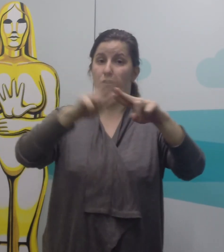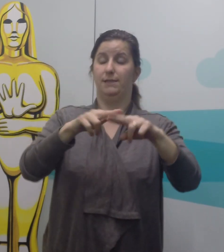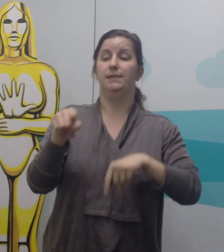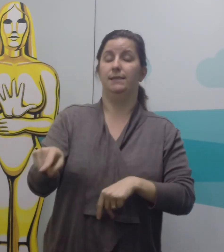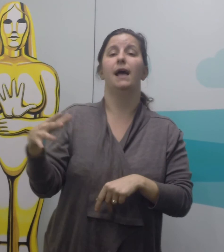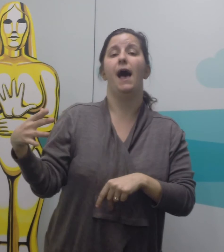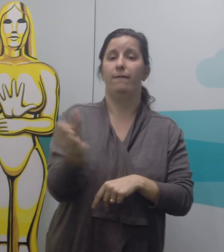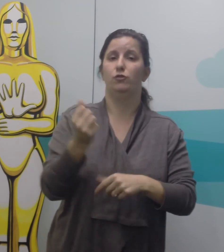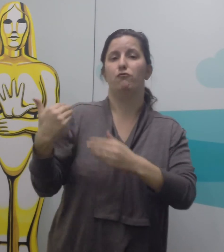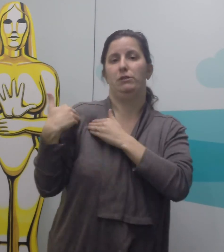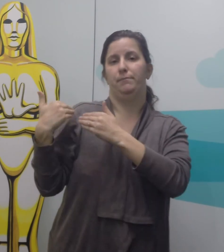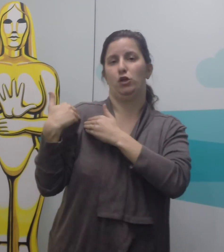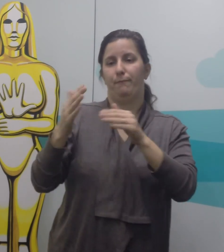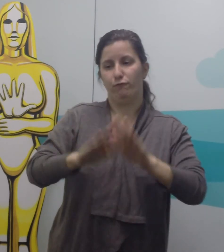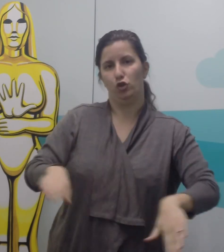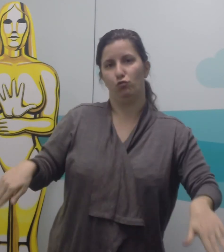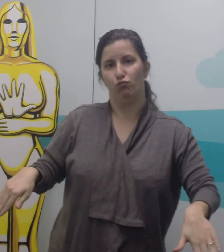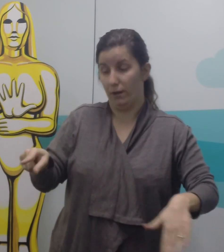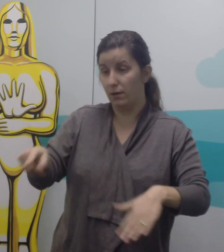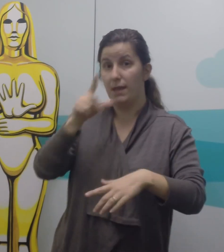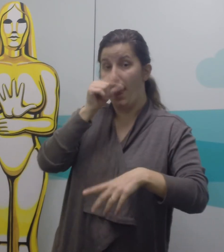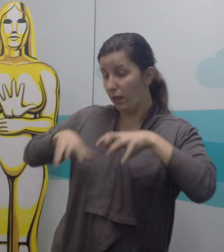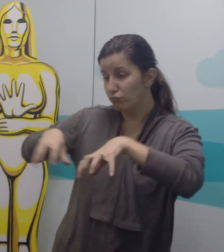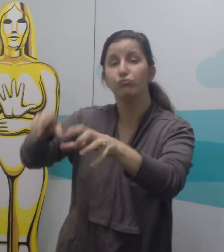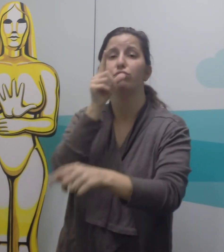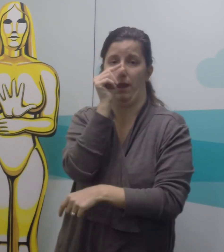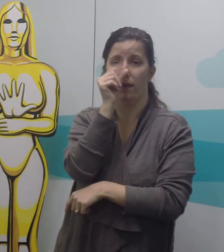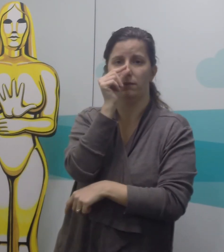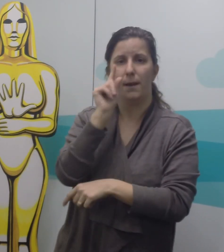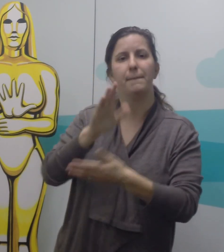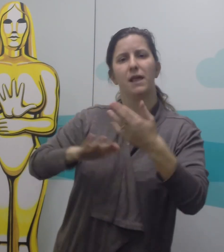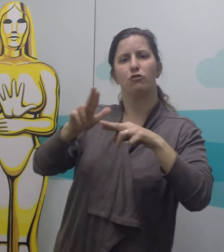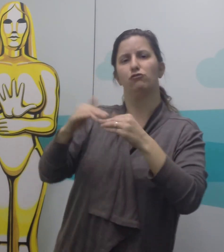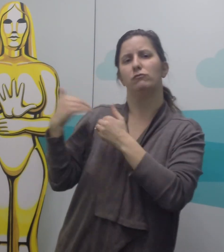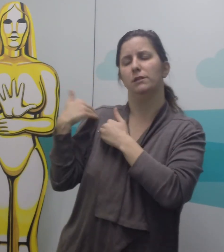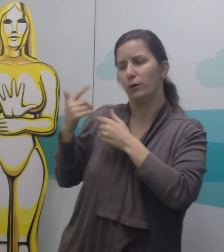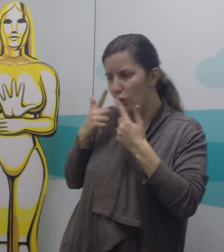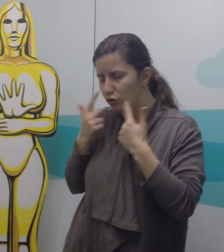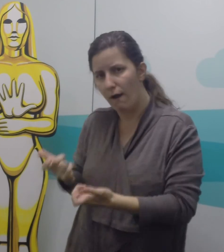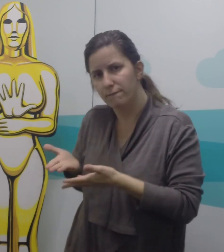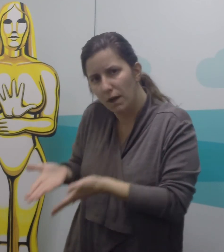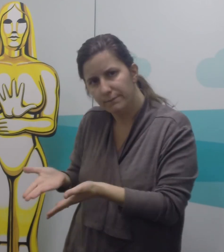Parents are responsible for children - children can participate in the competition, but parents have to watch them